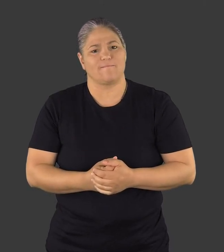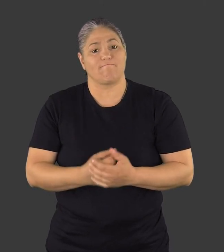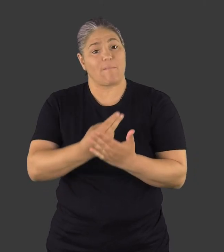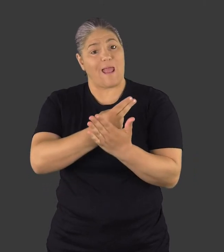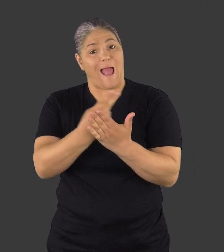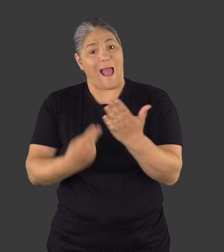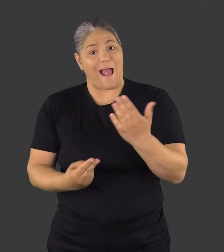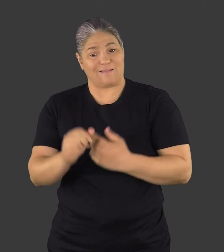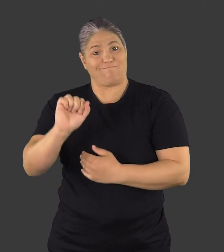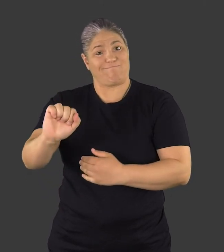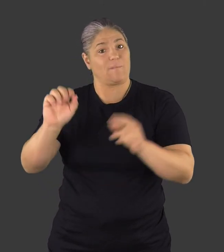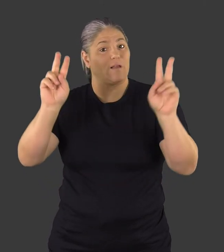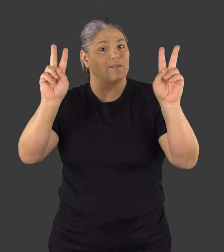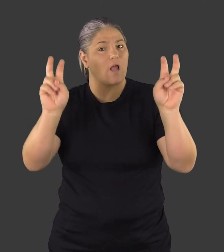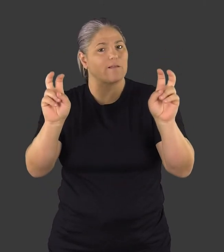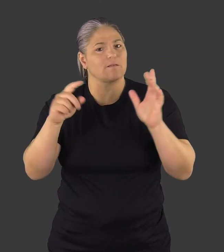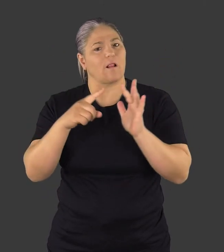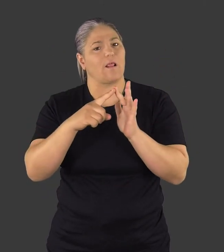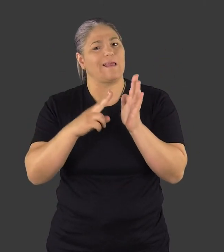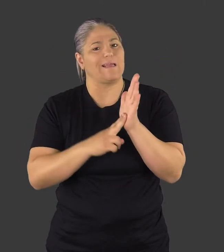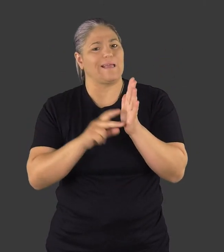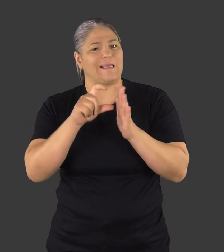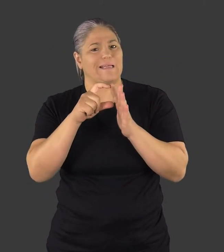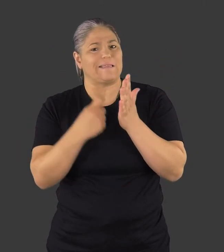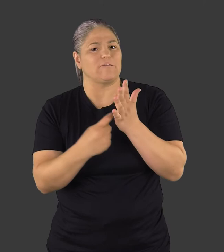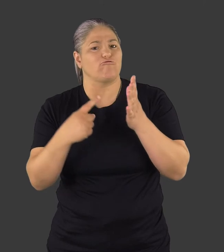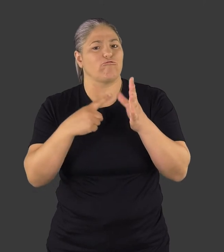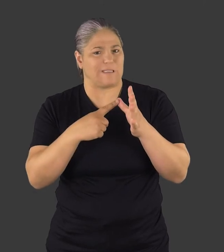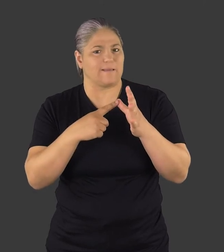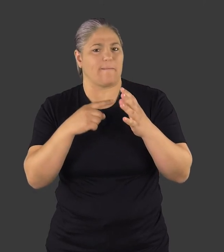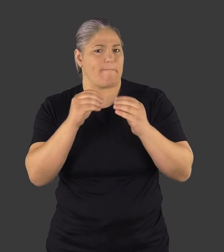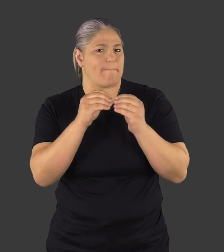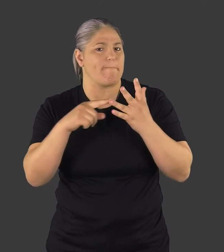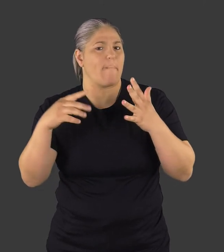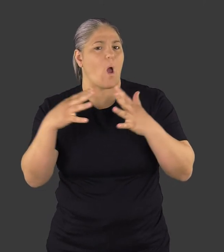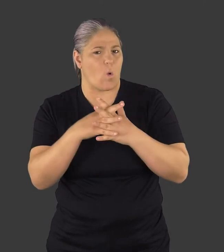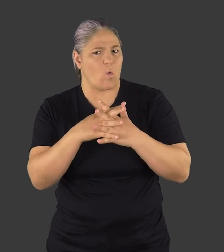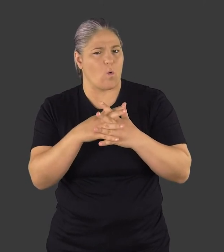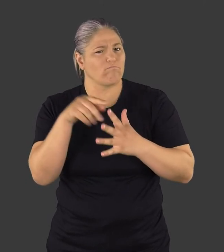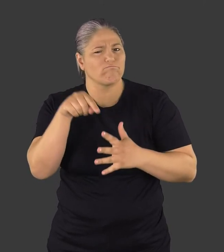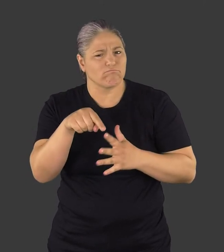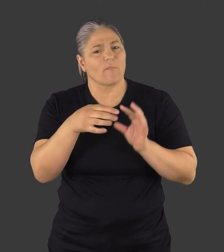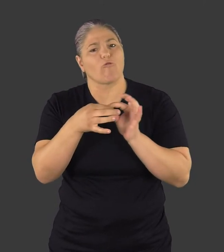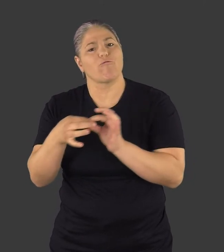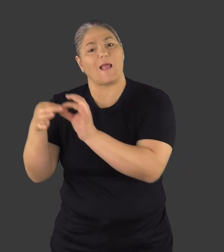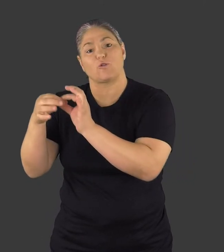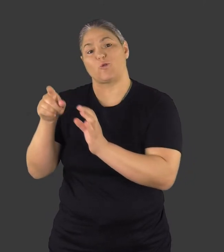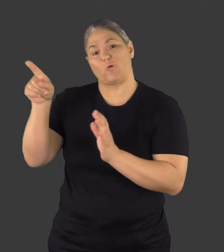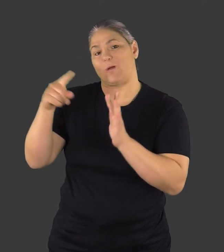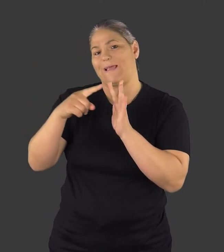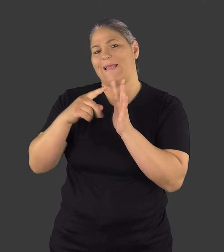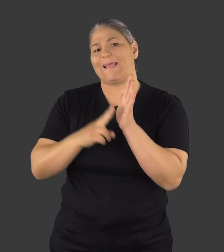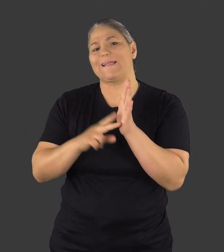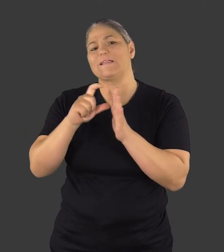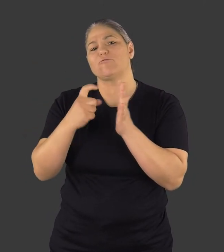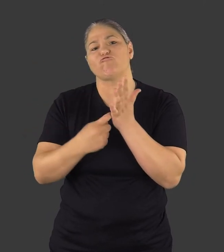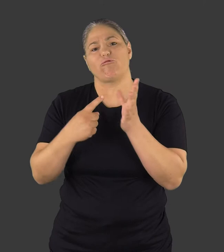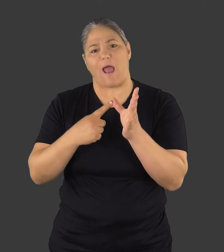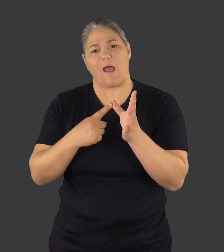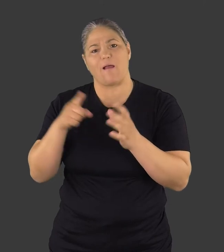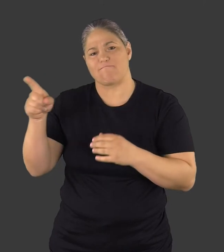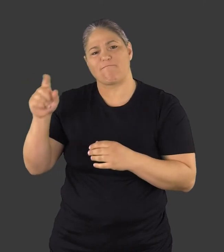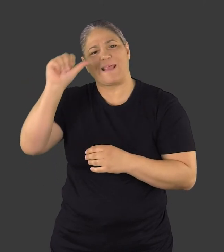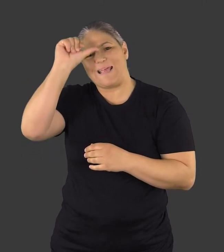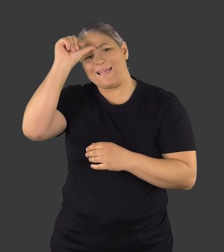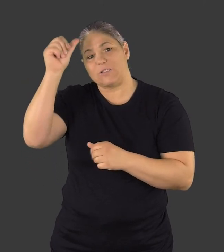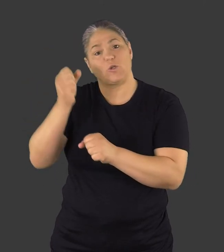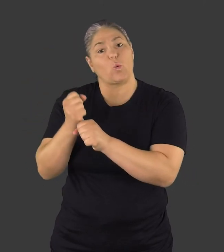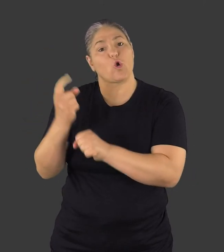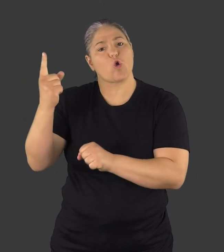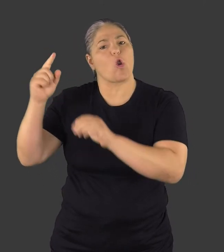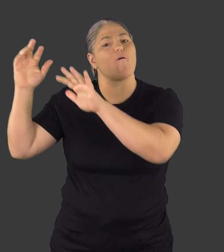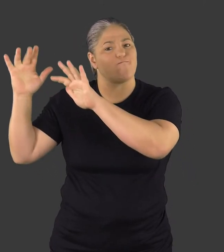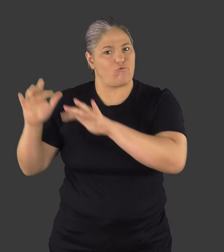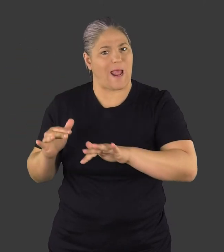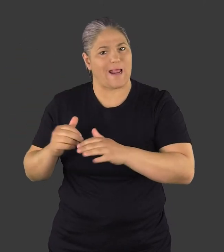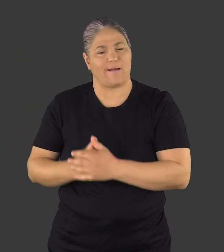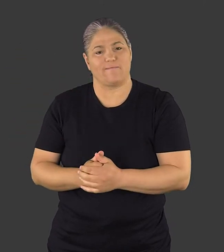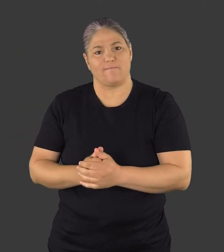The artwork’s title, Indra’s bow, refers to Indra, the Hindu god of rain.